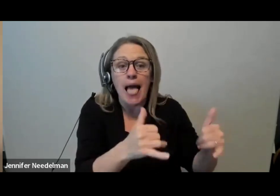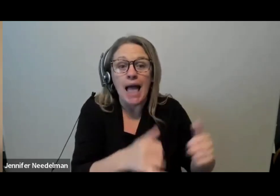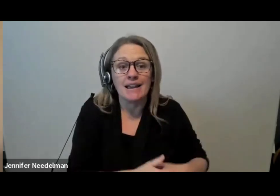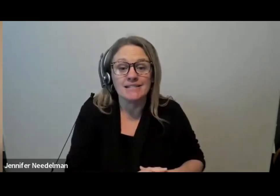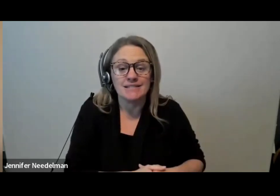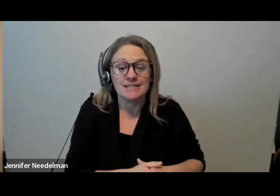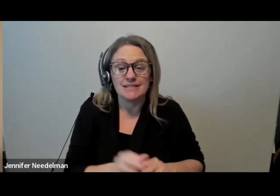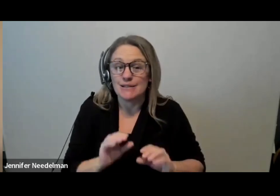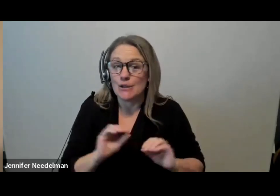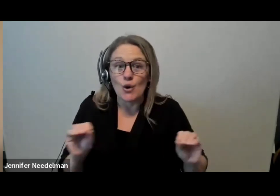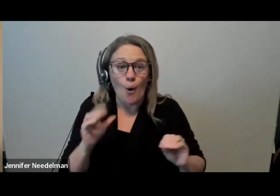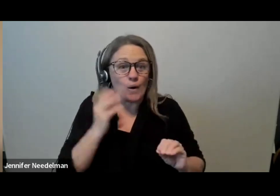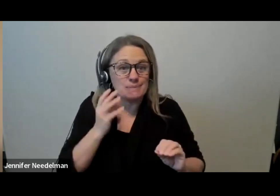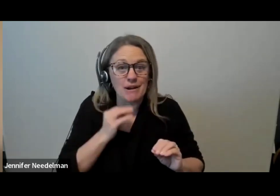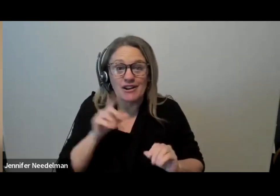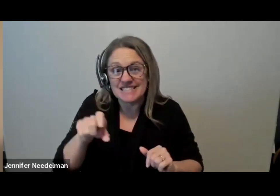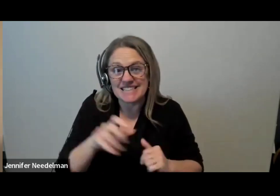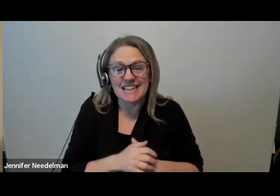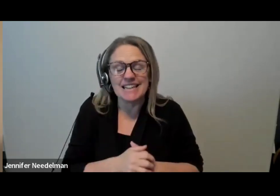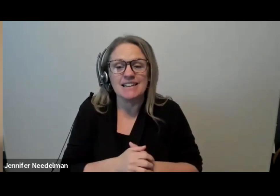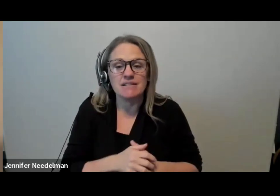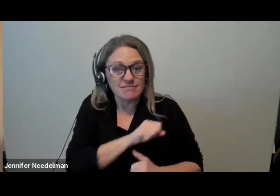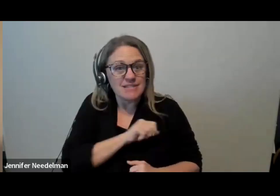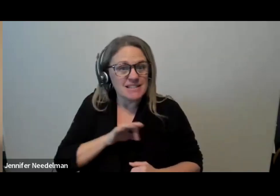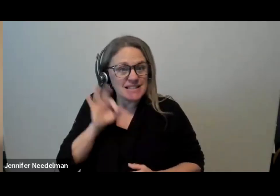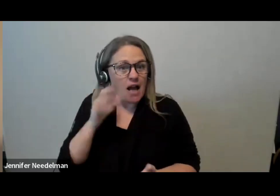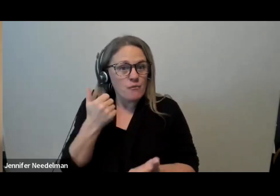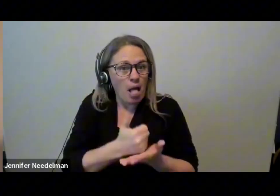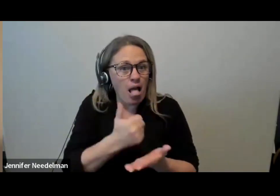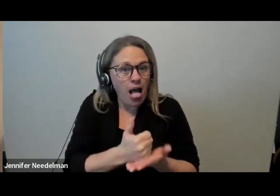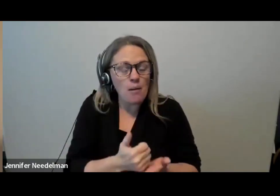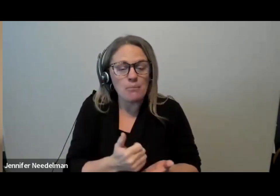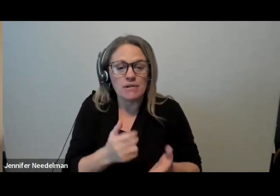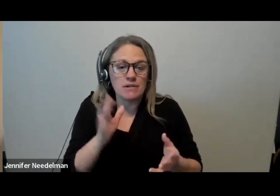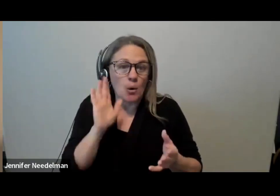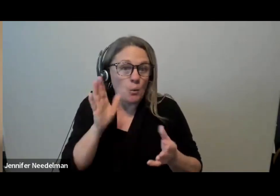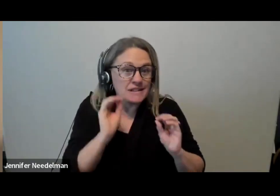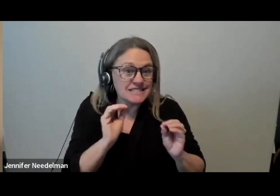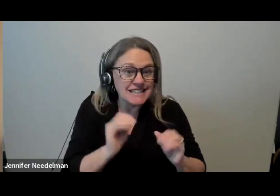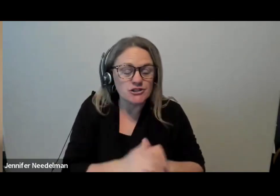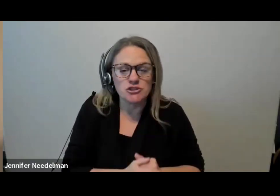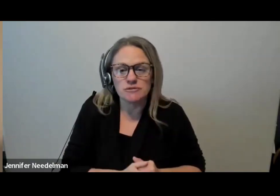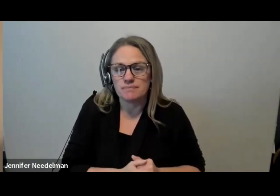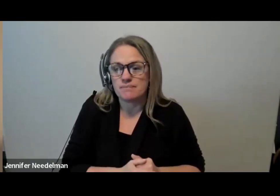with the help of a staff member. So they can teach you maybe, maybe you have, you know,